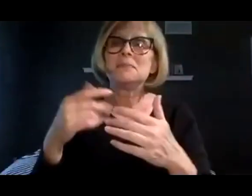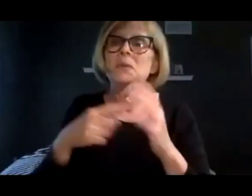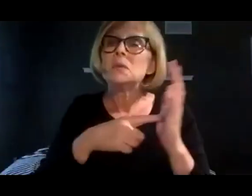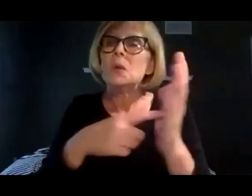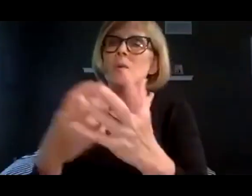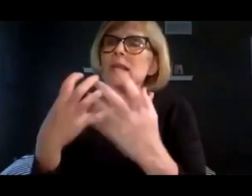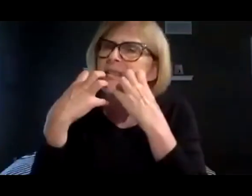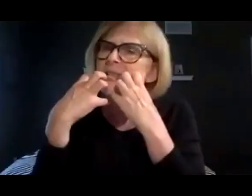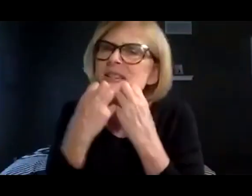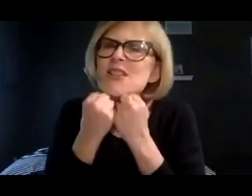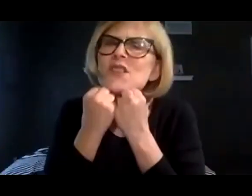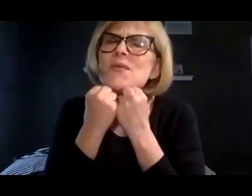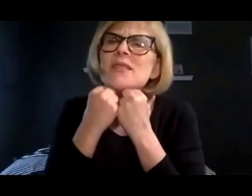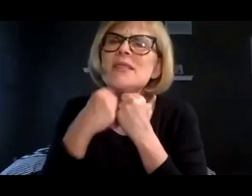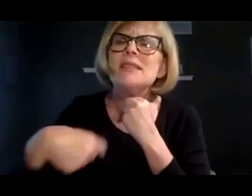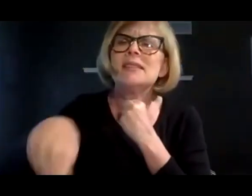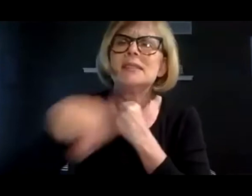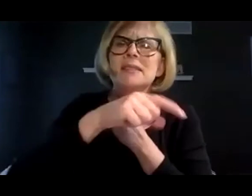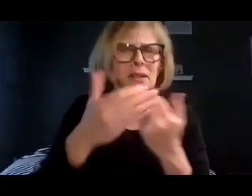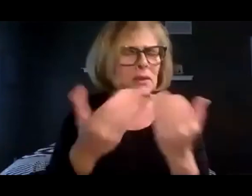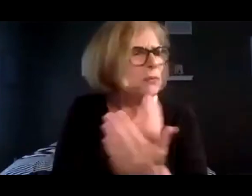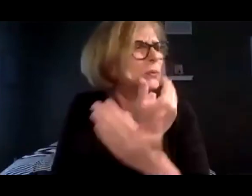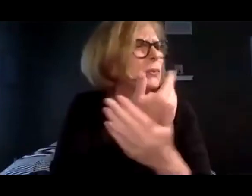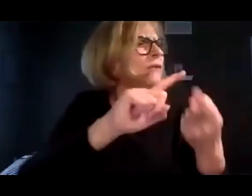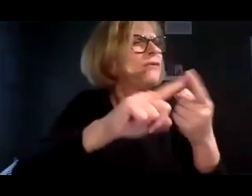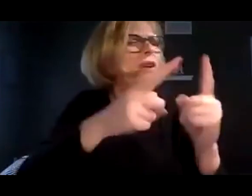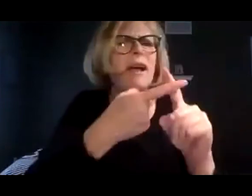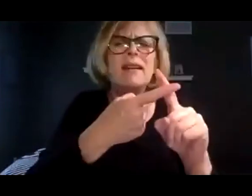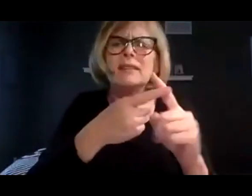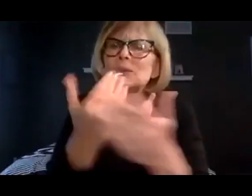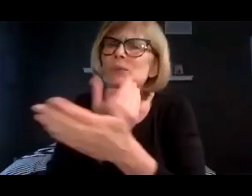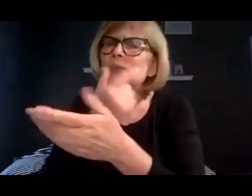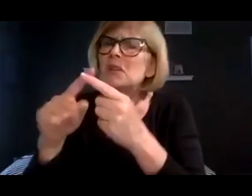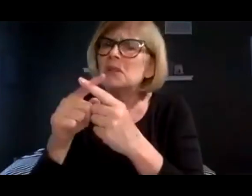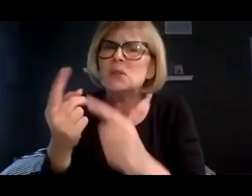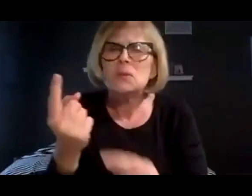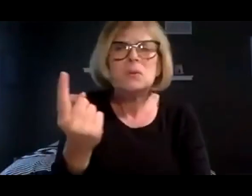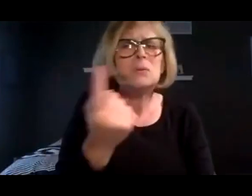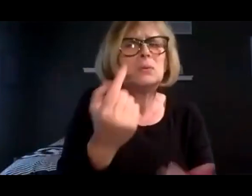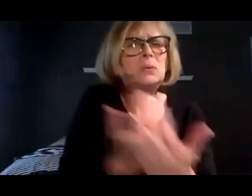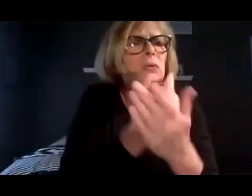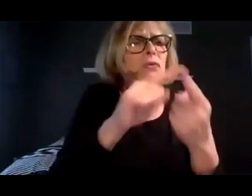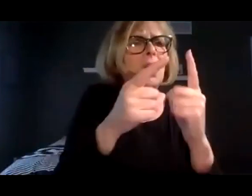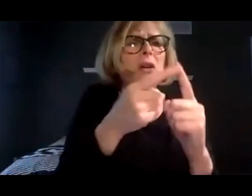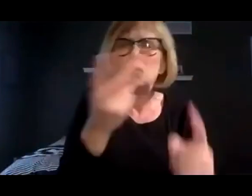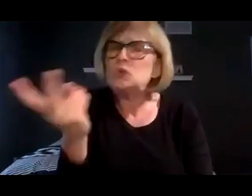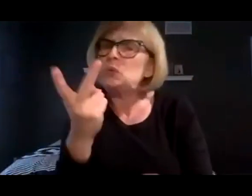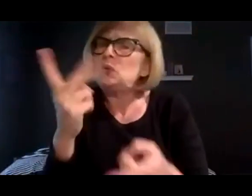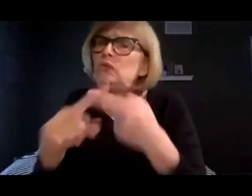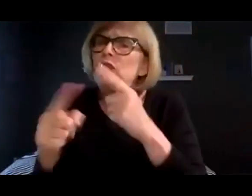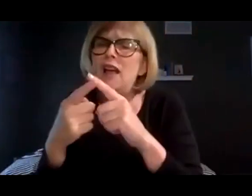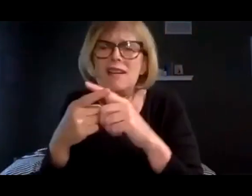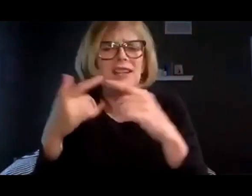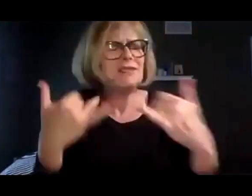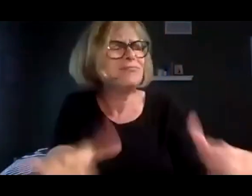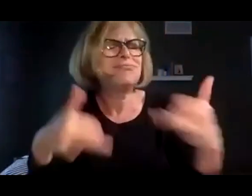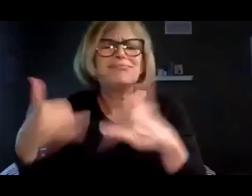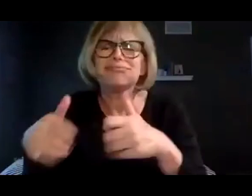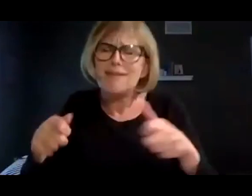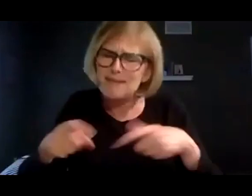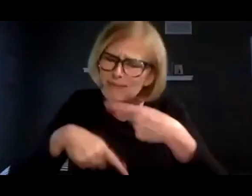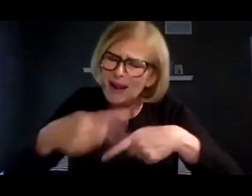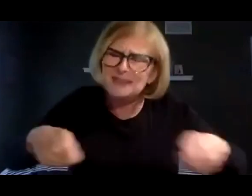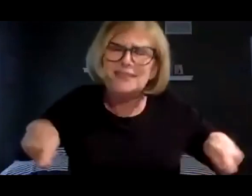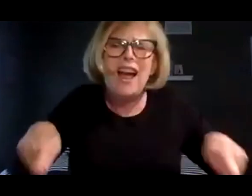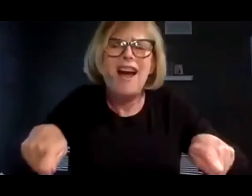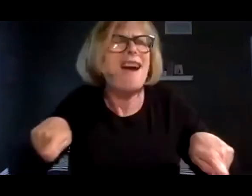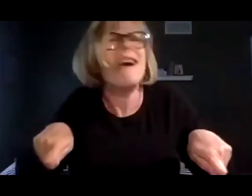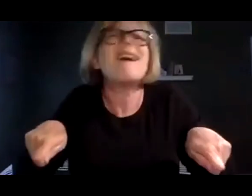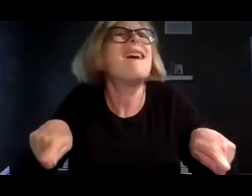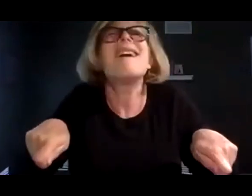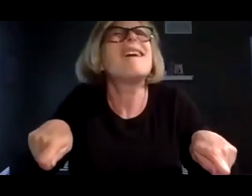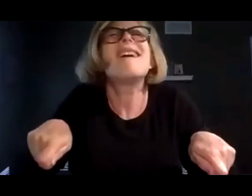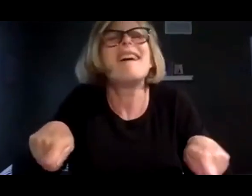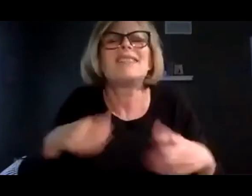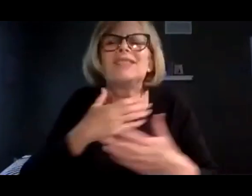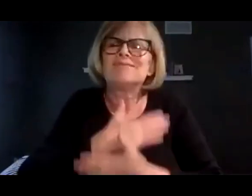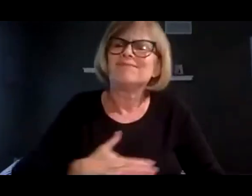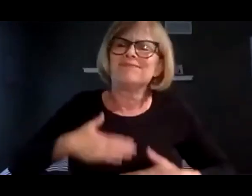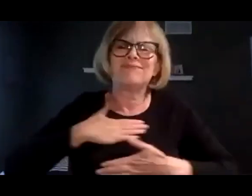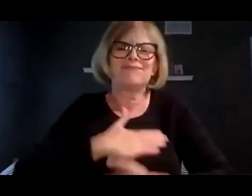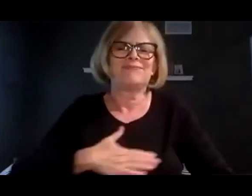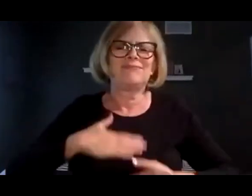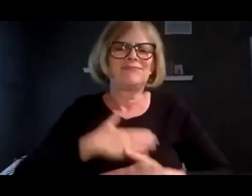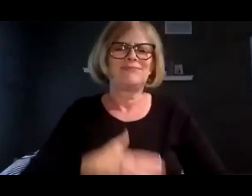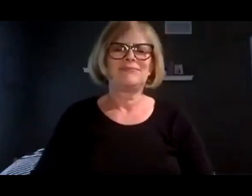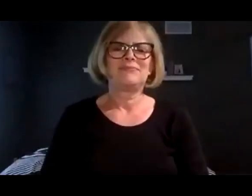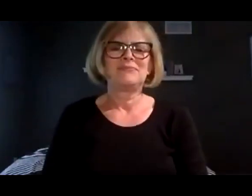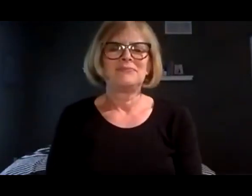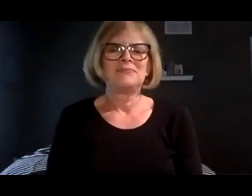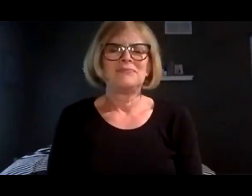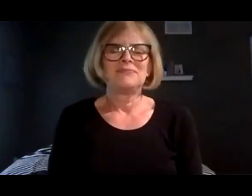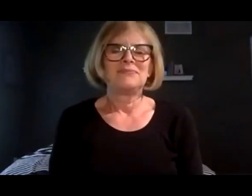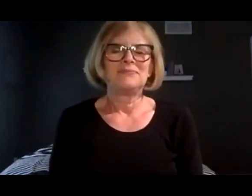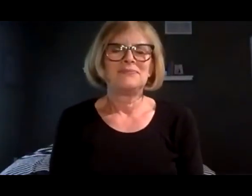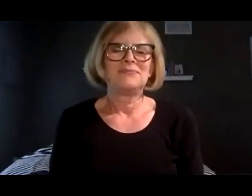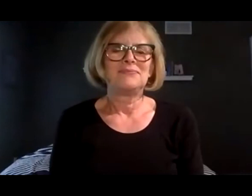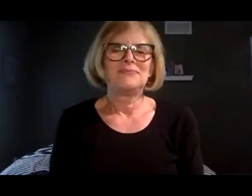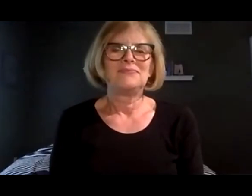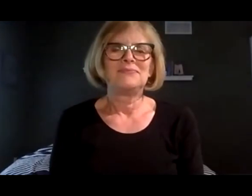You're showing you care about someone who's new and you might even make a new friend or two!